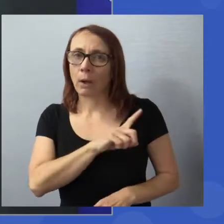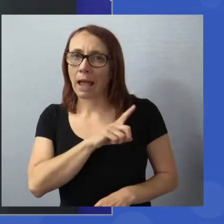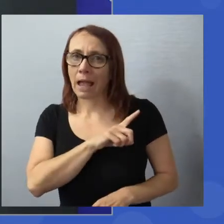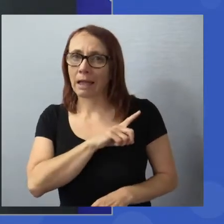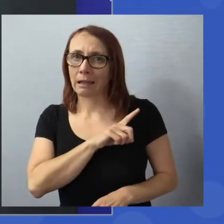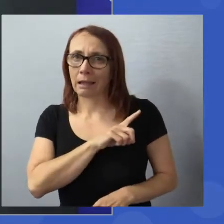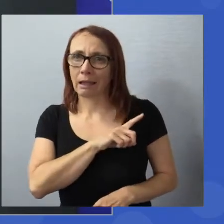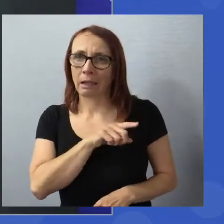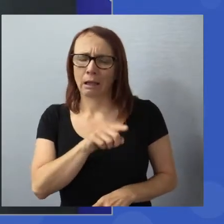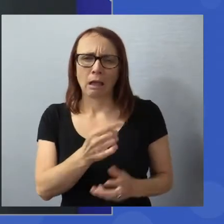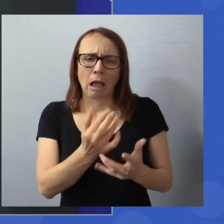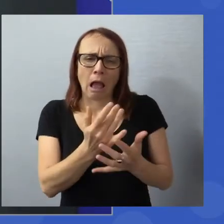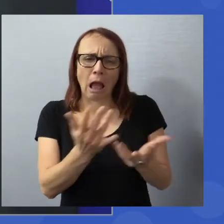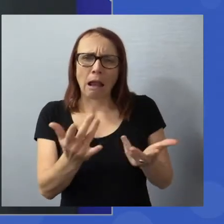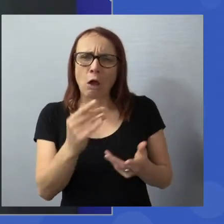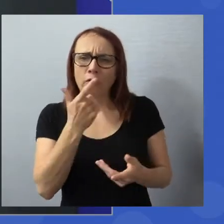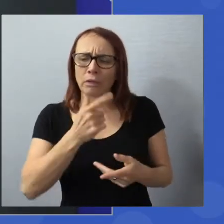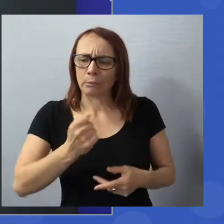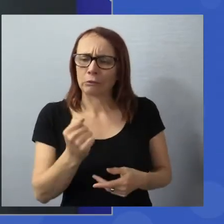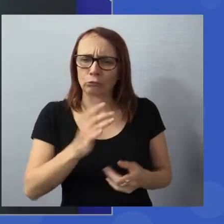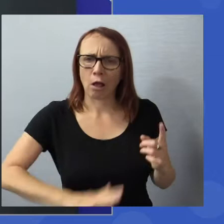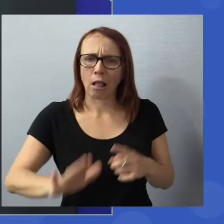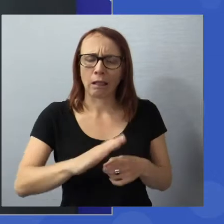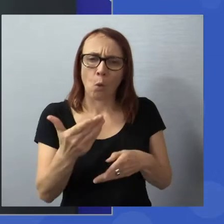of working poor and that country that still having to rely on food banks to